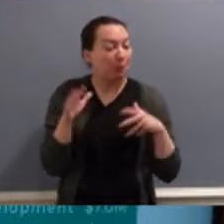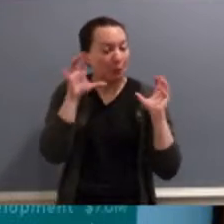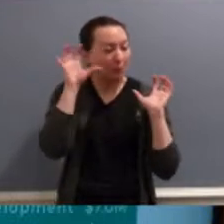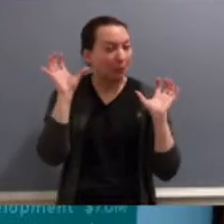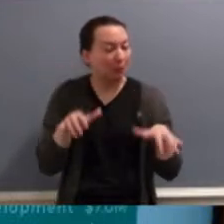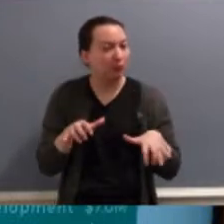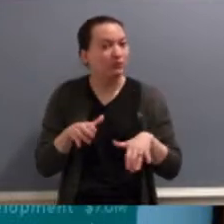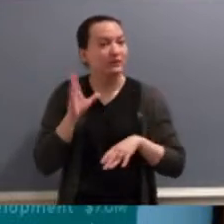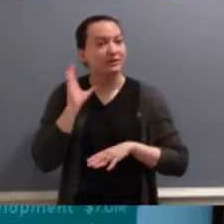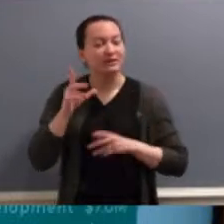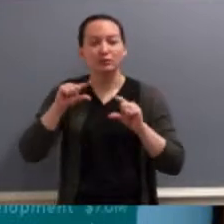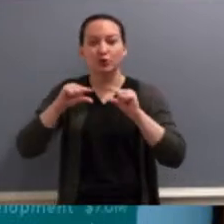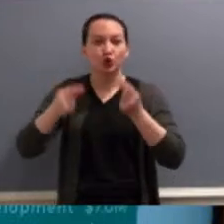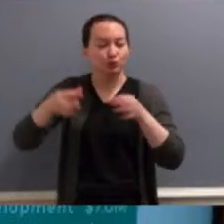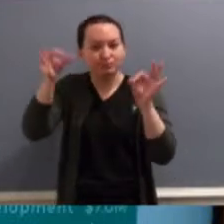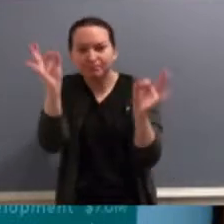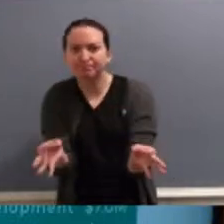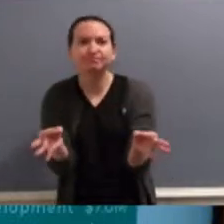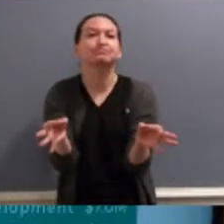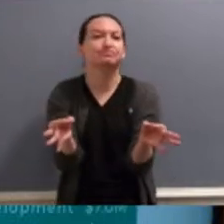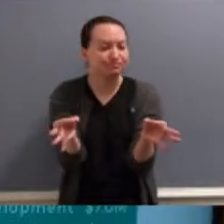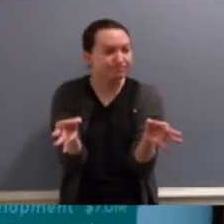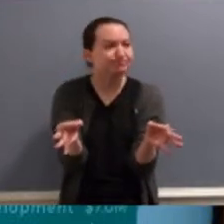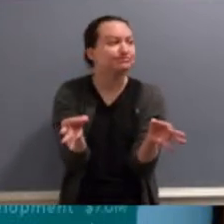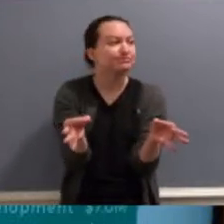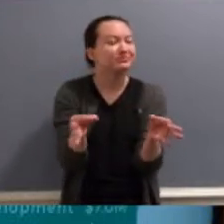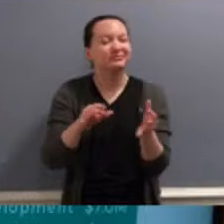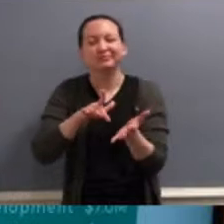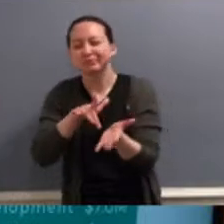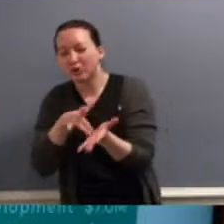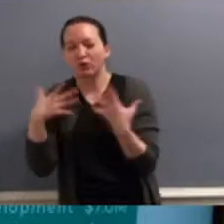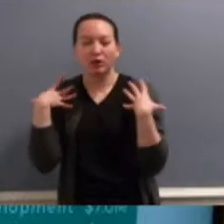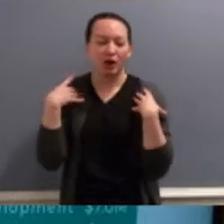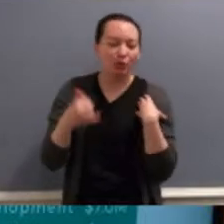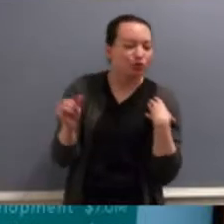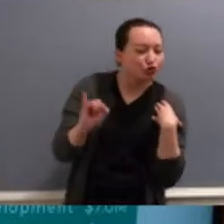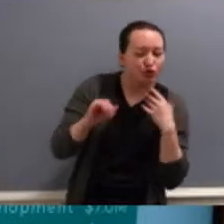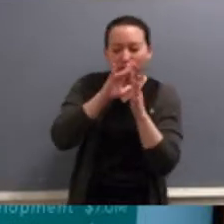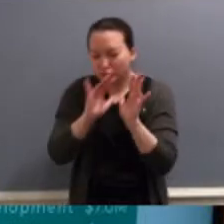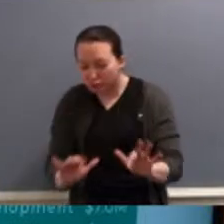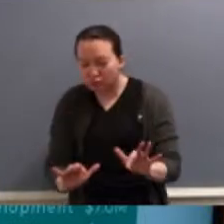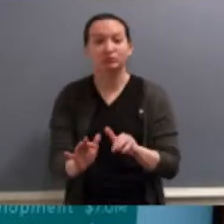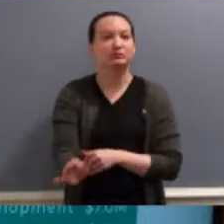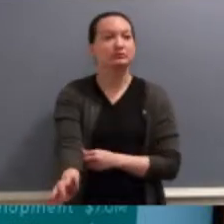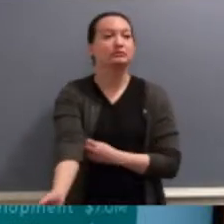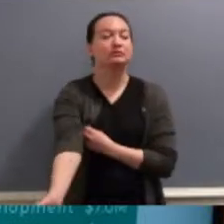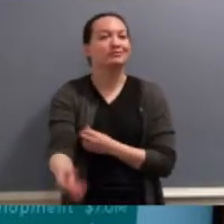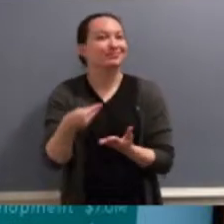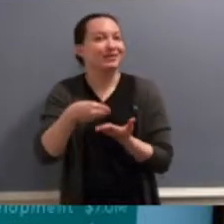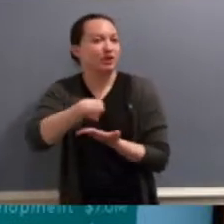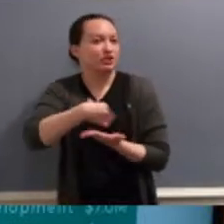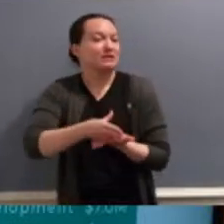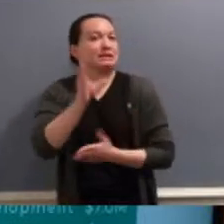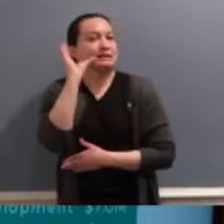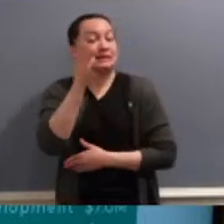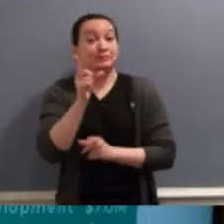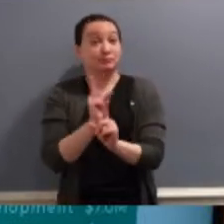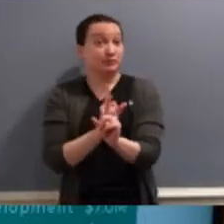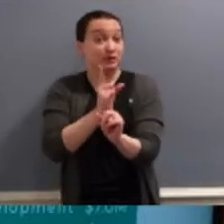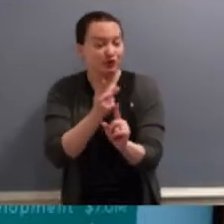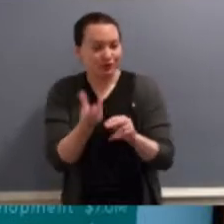made decisions in our medical self-insurance fund and the budget does intentionally increase funding